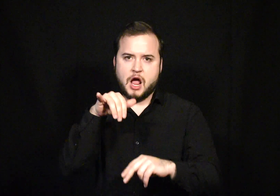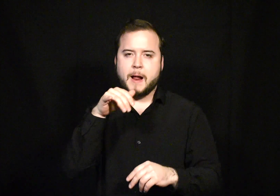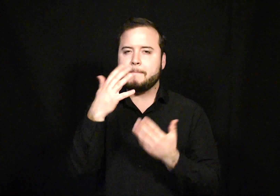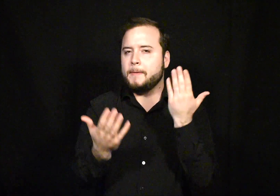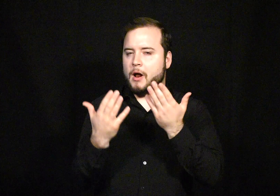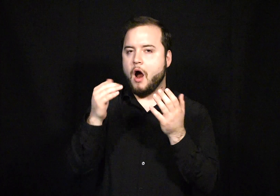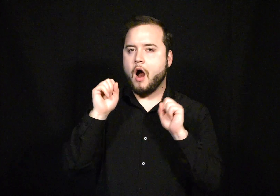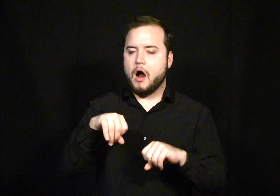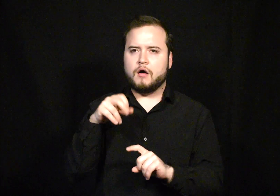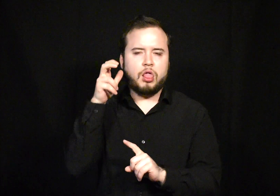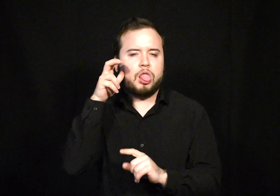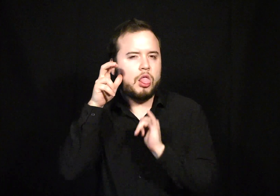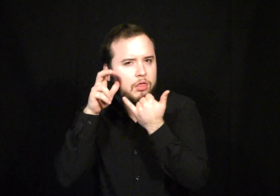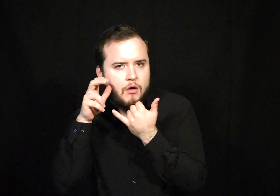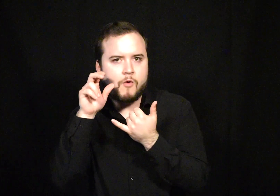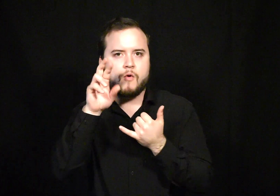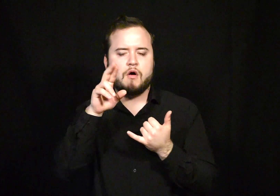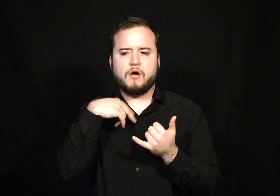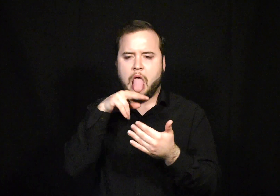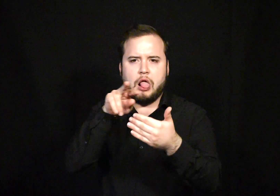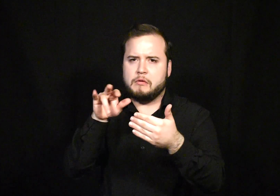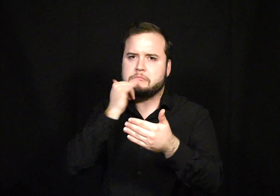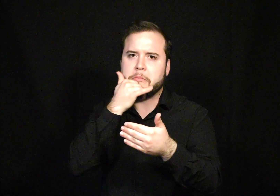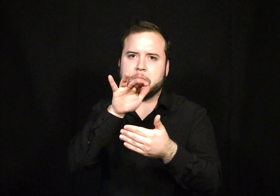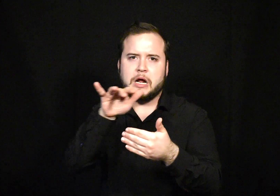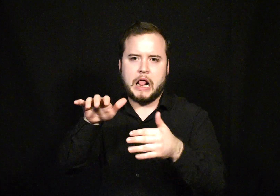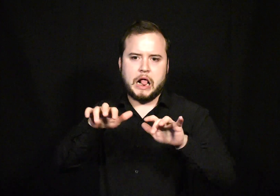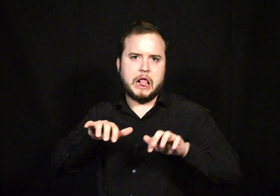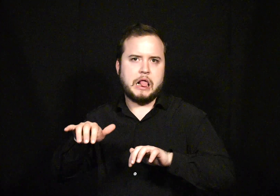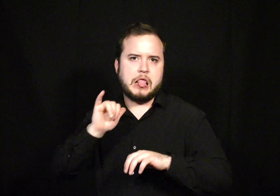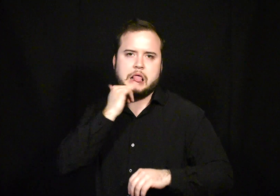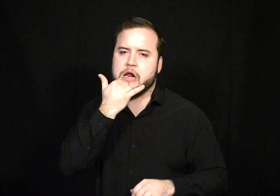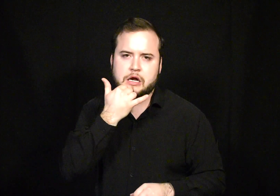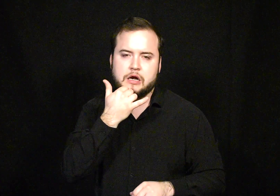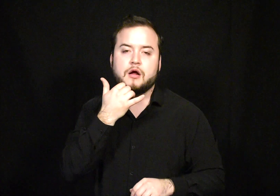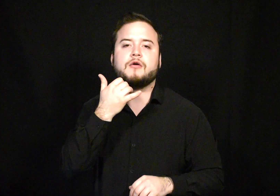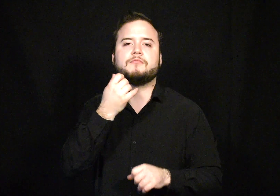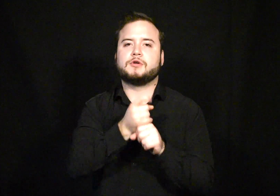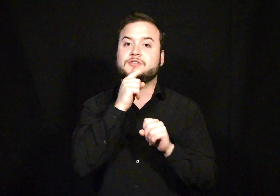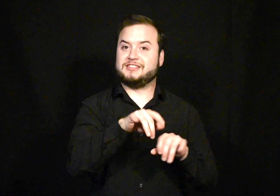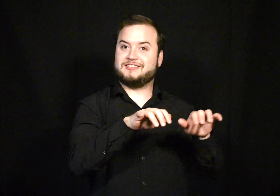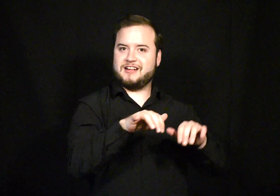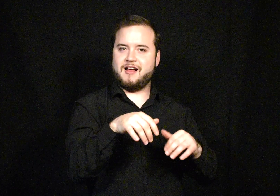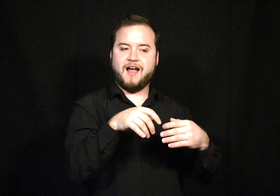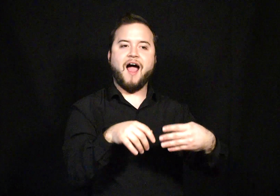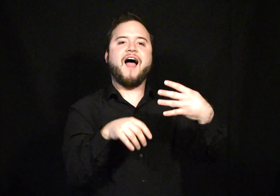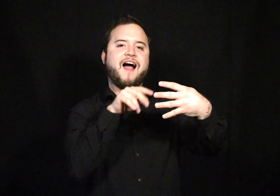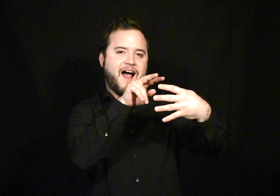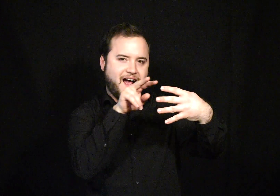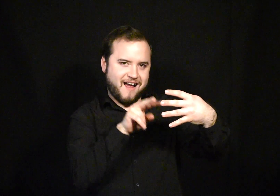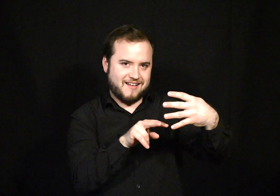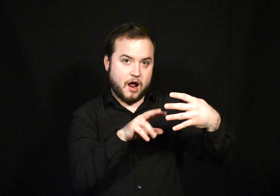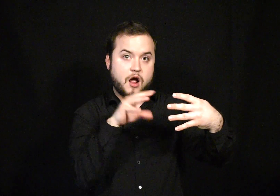that can be misheard or misspelled by the speaker.